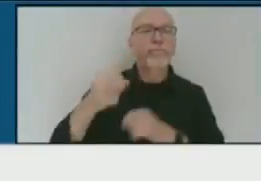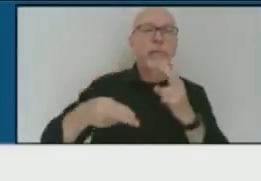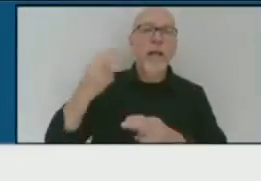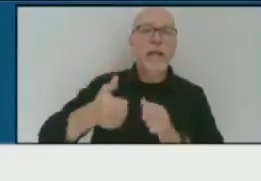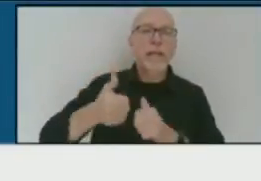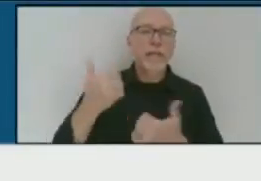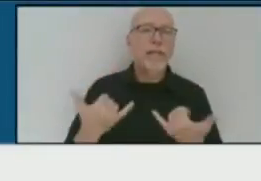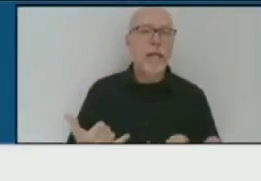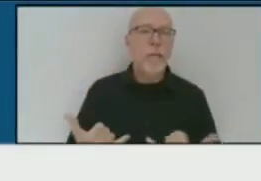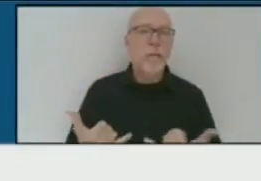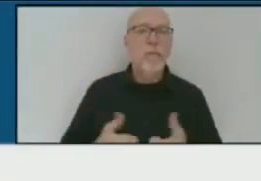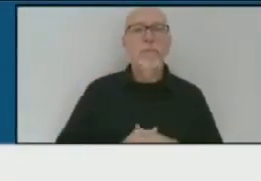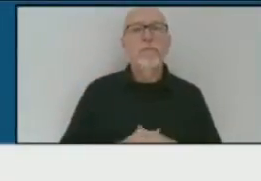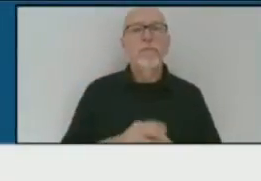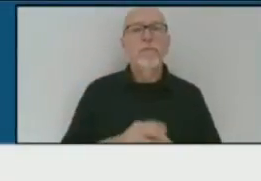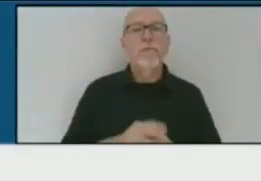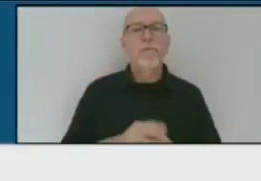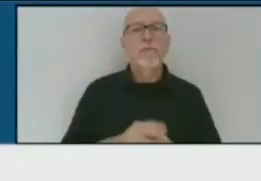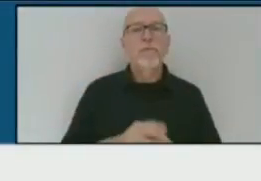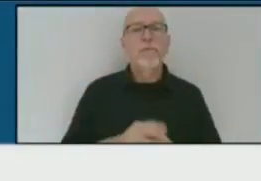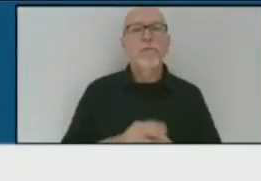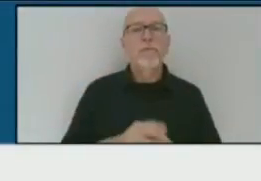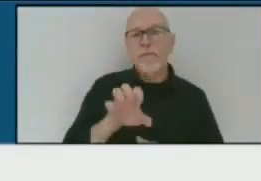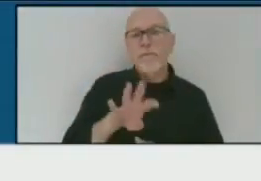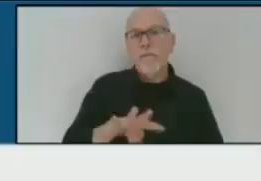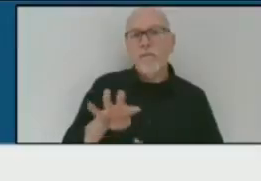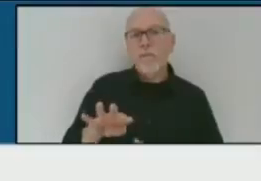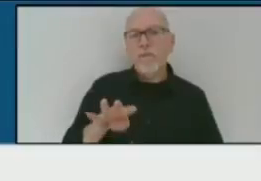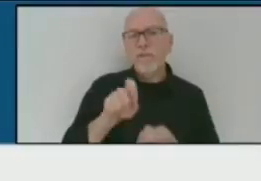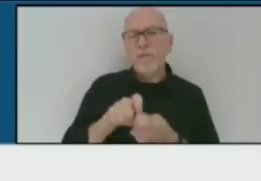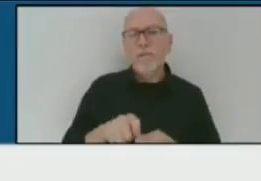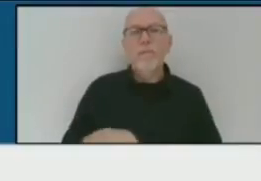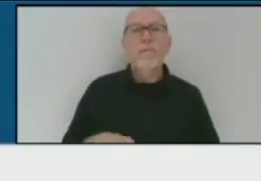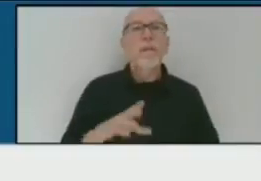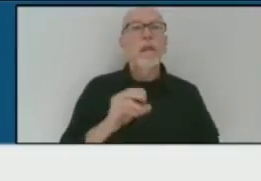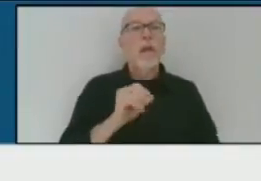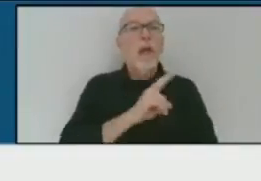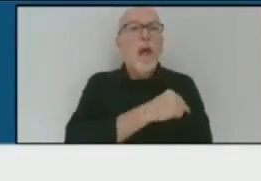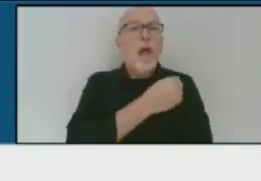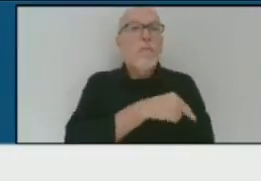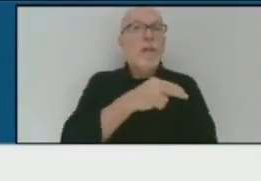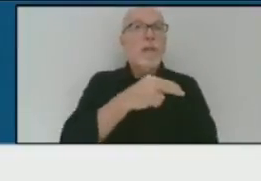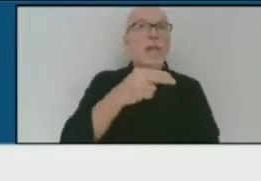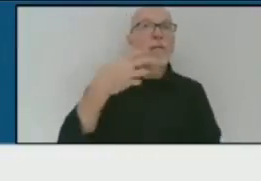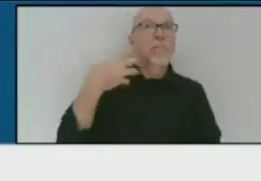AS THE NUMBER OF HOSPITALIZATIONS... CONTINUES TO BREAK RECORDS.